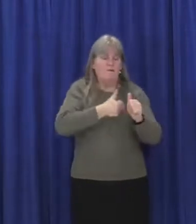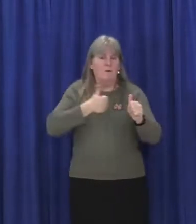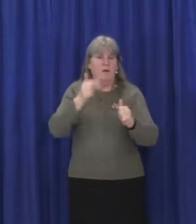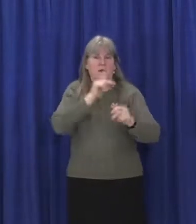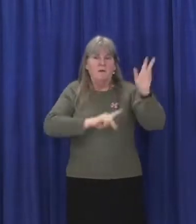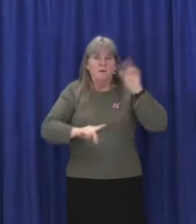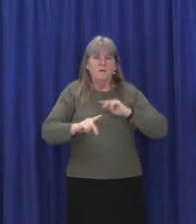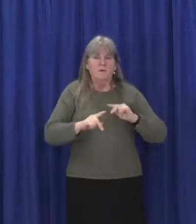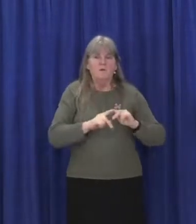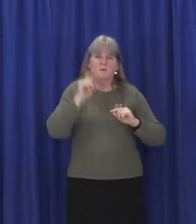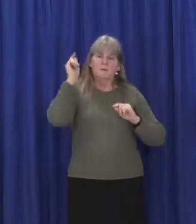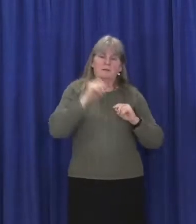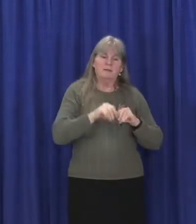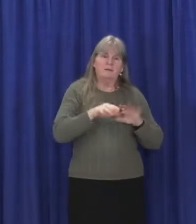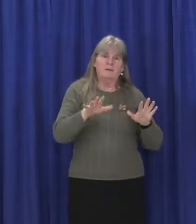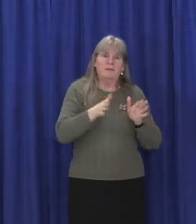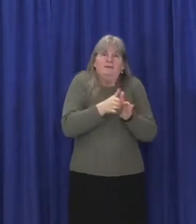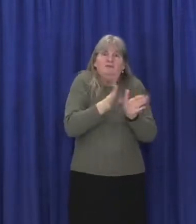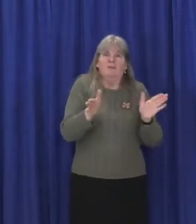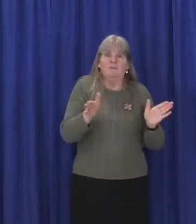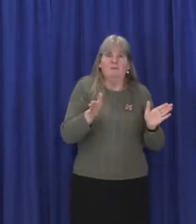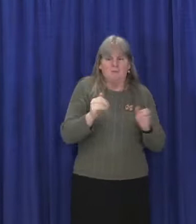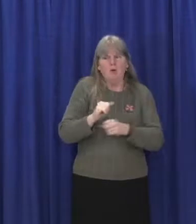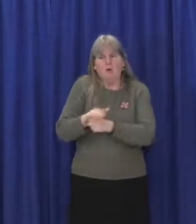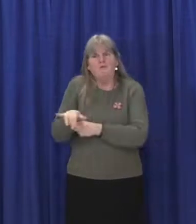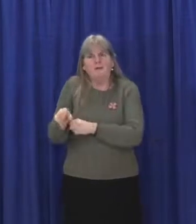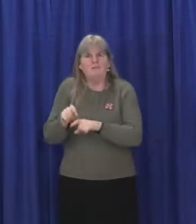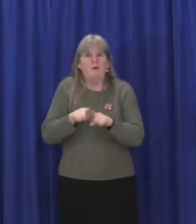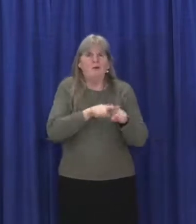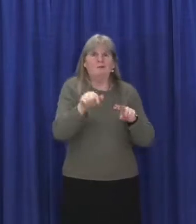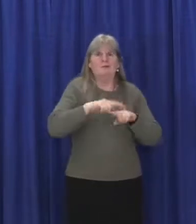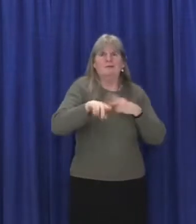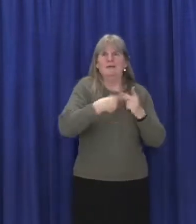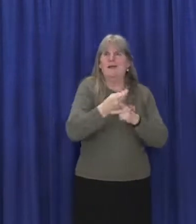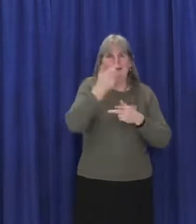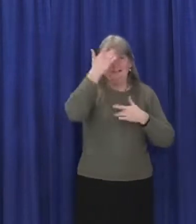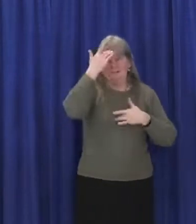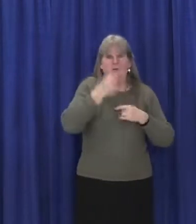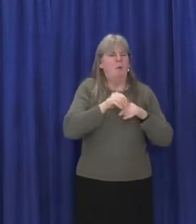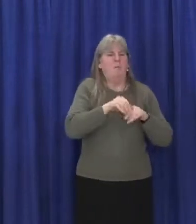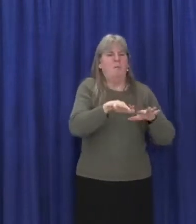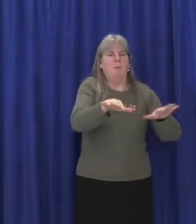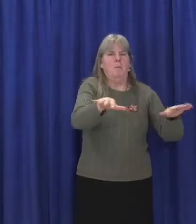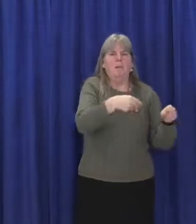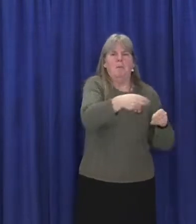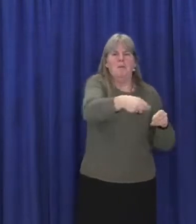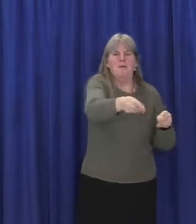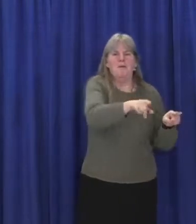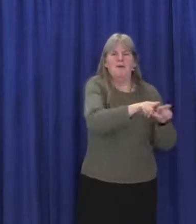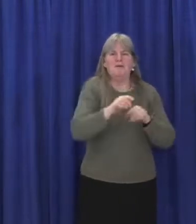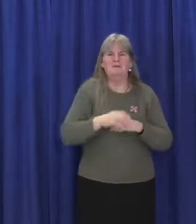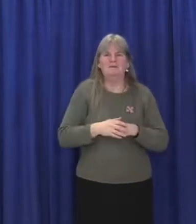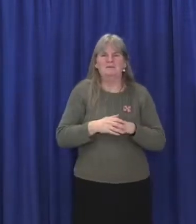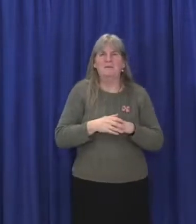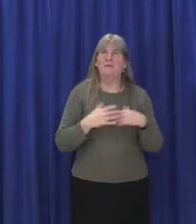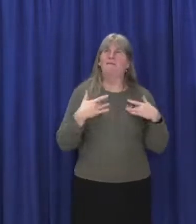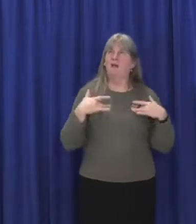and-- and rest and get back to activities when the time has passed, and you're feeling better. So, we're--